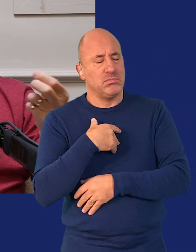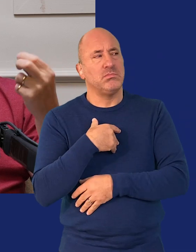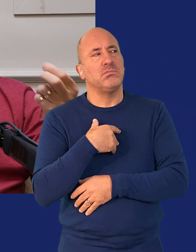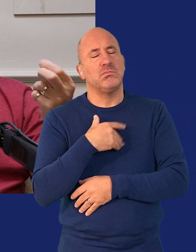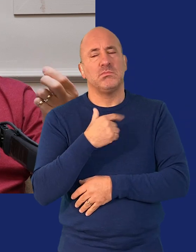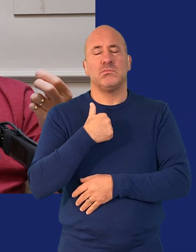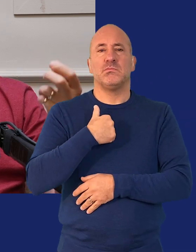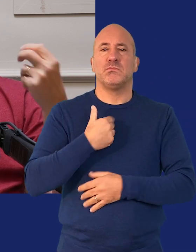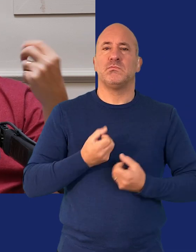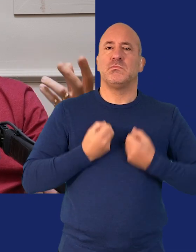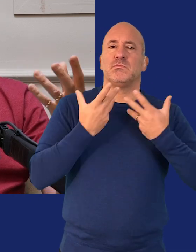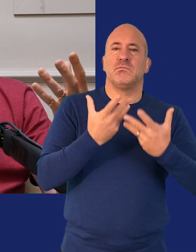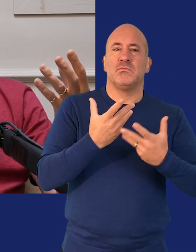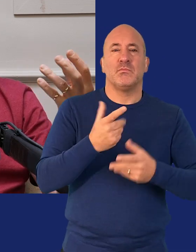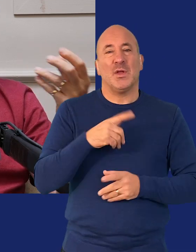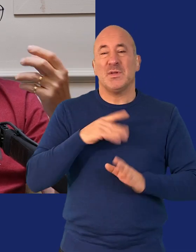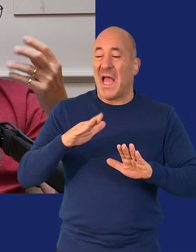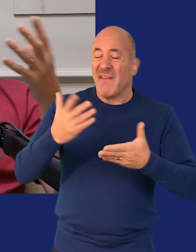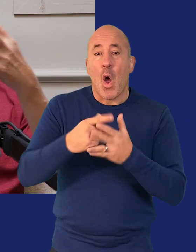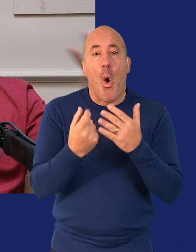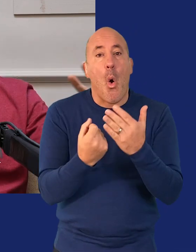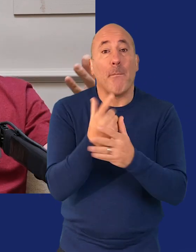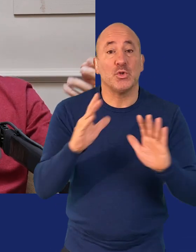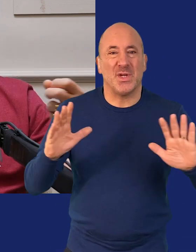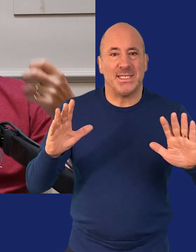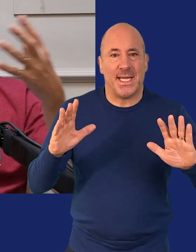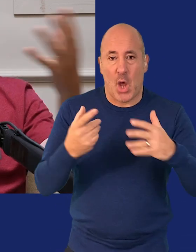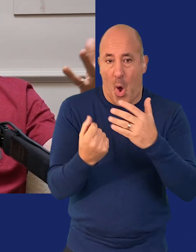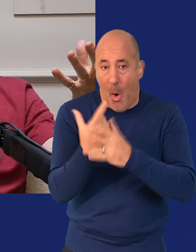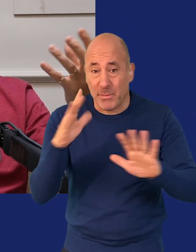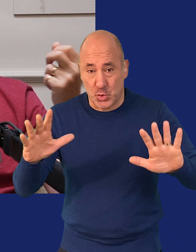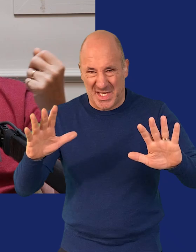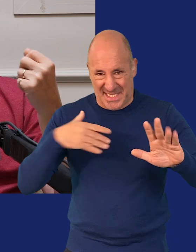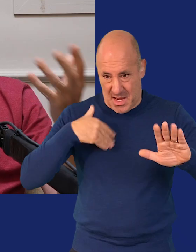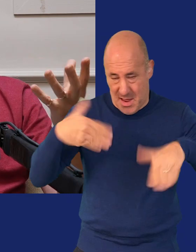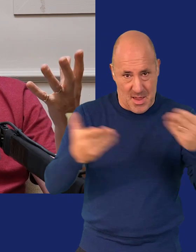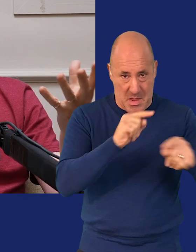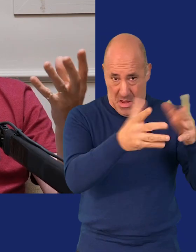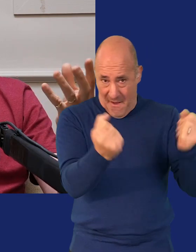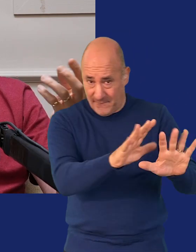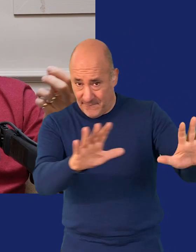What you can do is give them the opportunity and you can open up the doors and you can open up the platforms for people to do